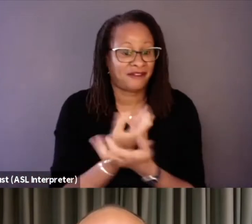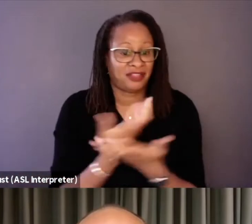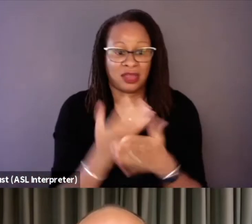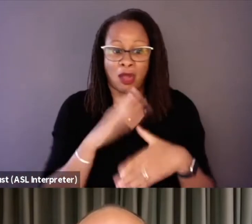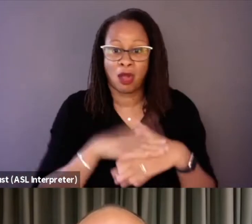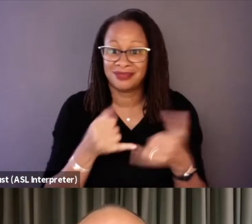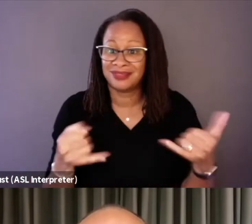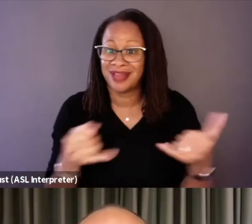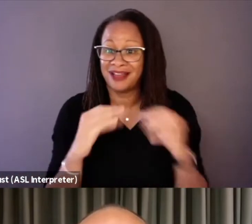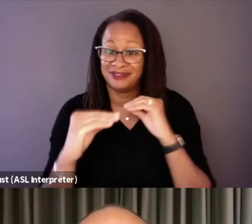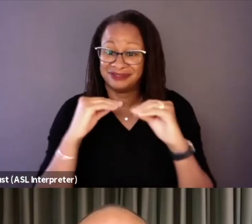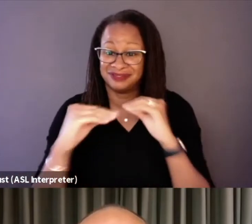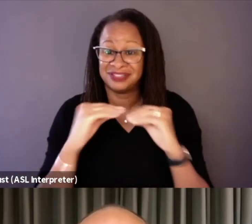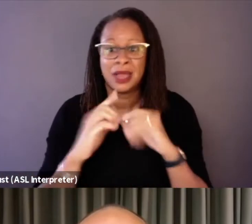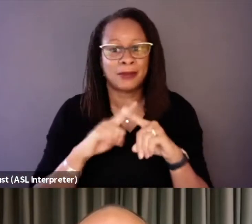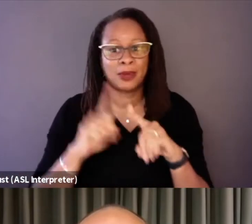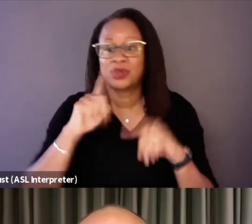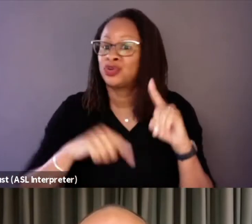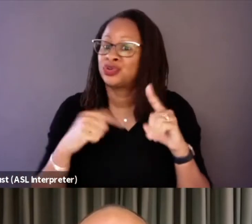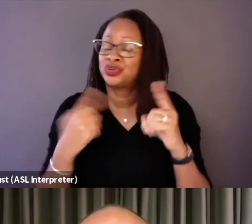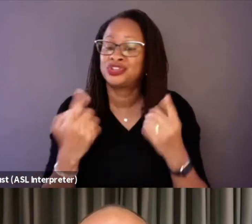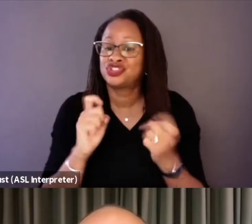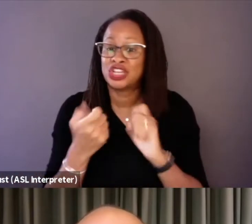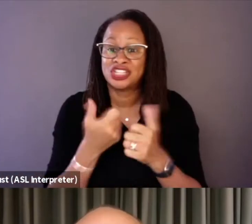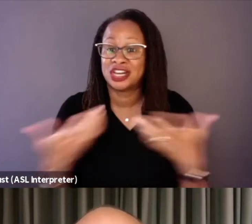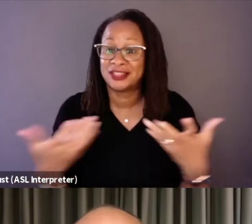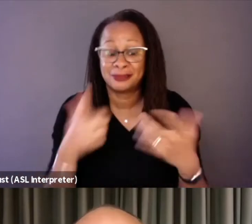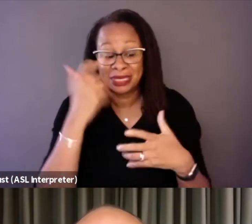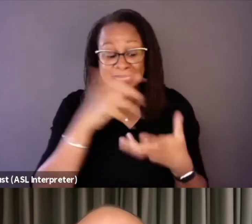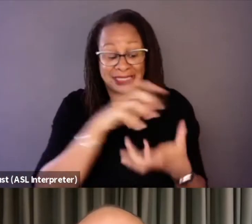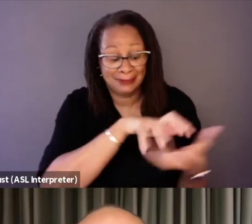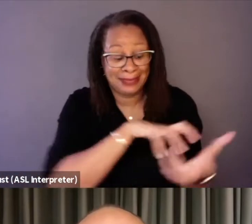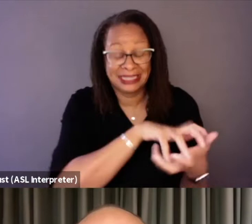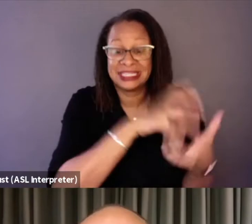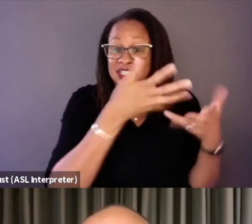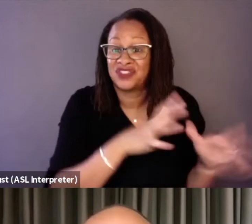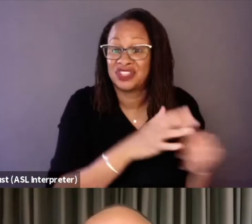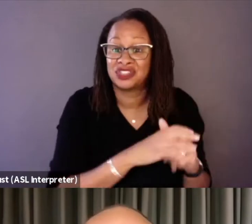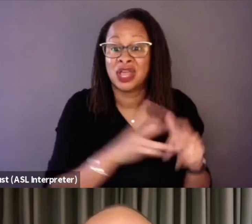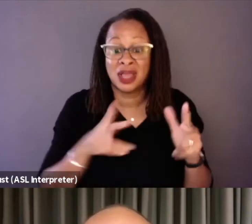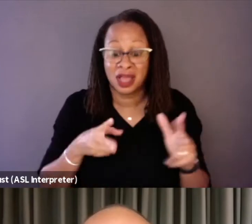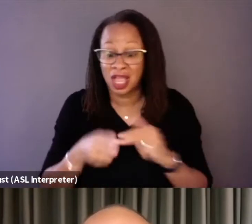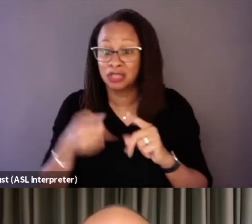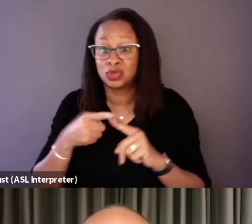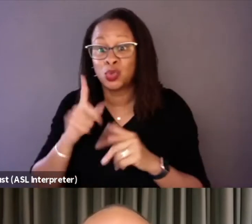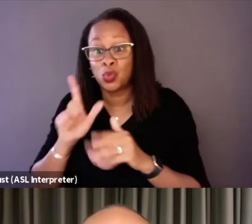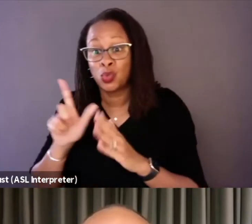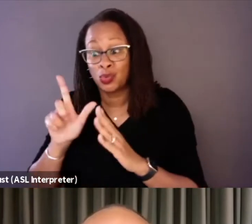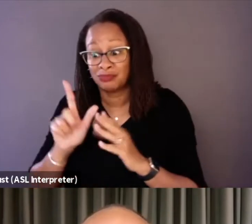but we really couldn't change anything after that because the mix had been done and cut to a year later in the films coming out.